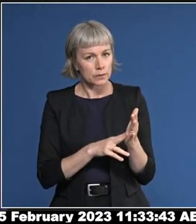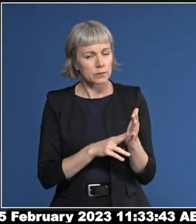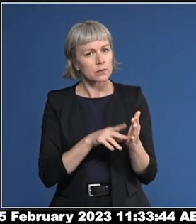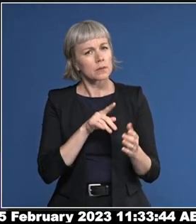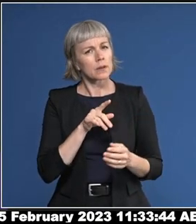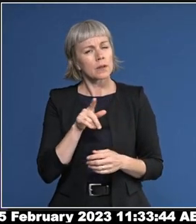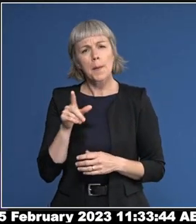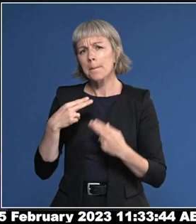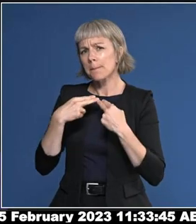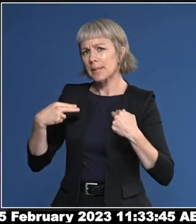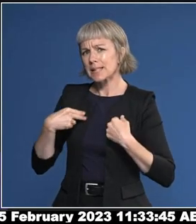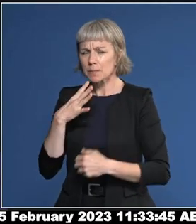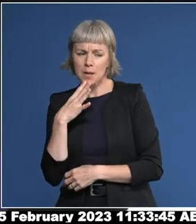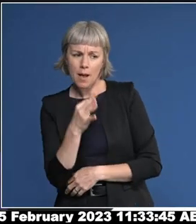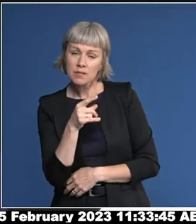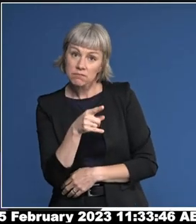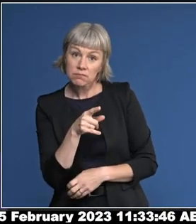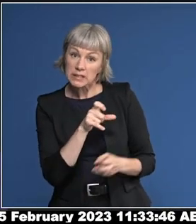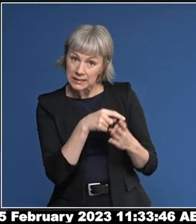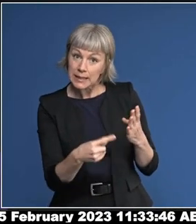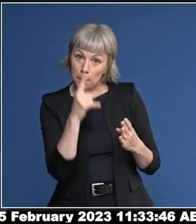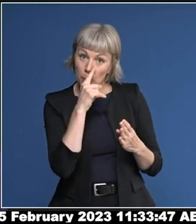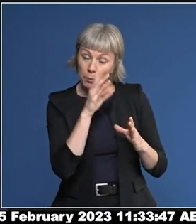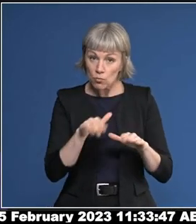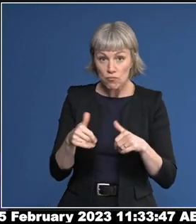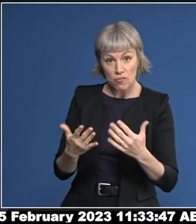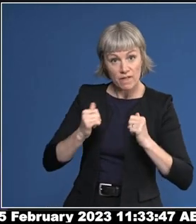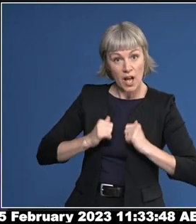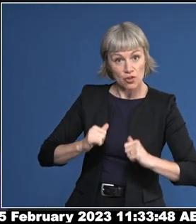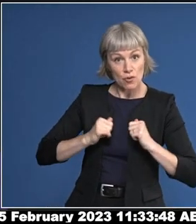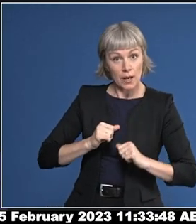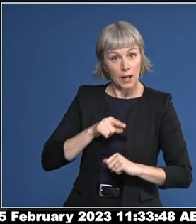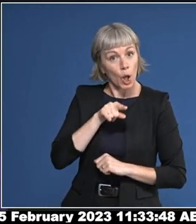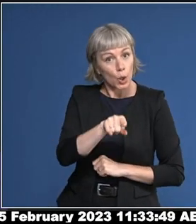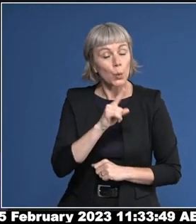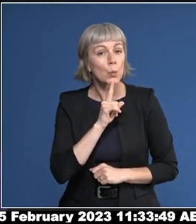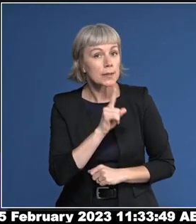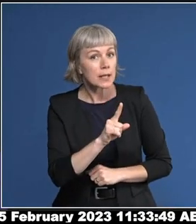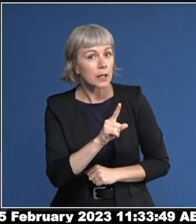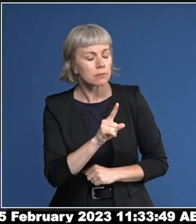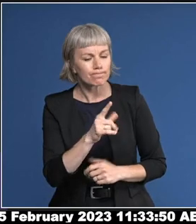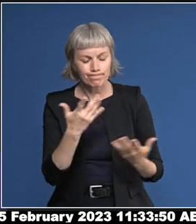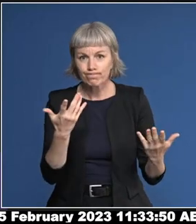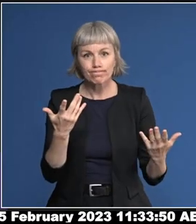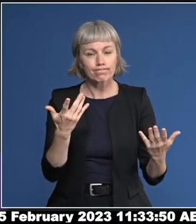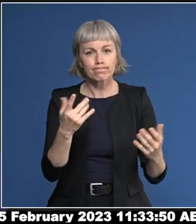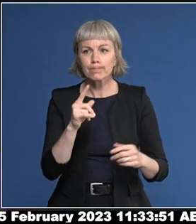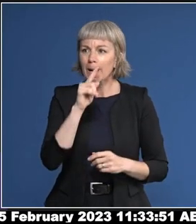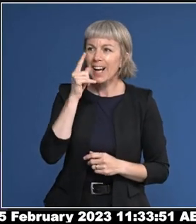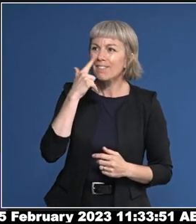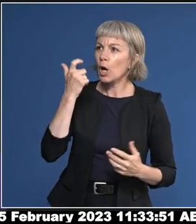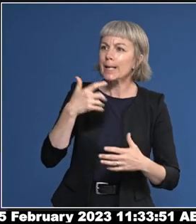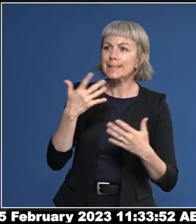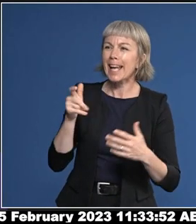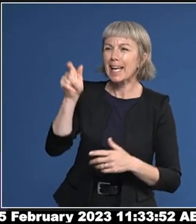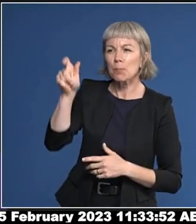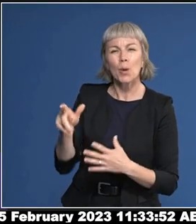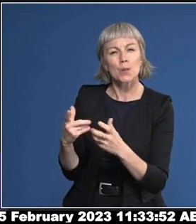providing training, you responded to say you can't find anyone to facilitate or provide